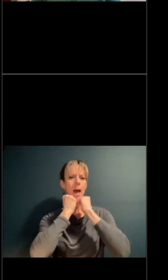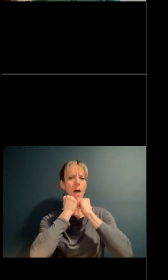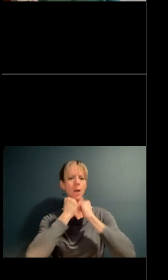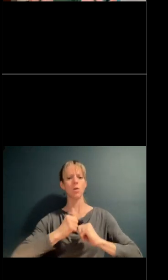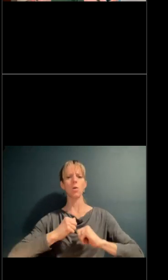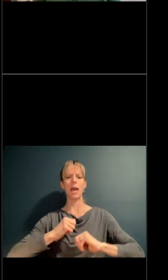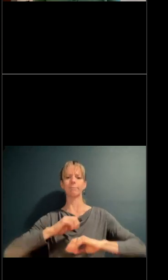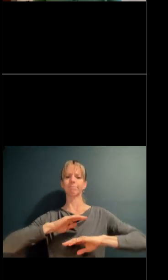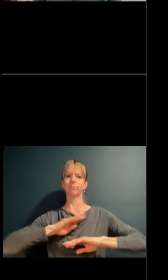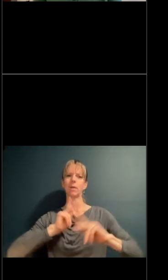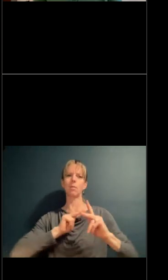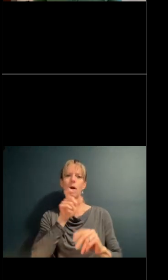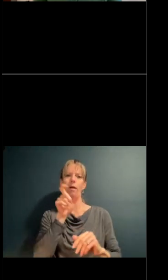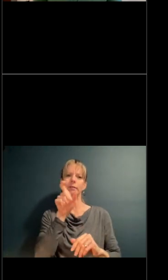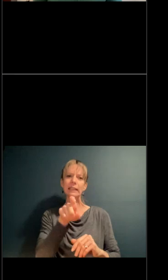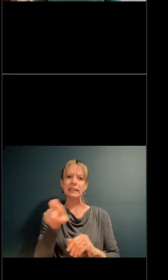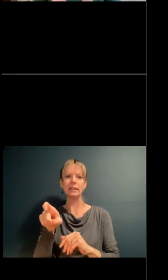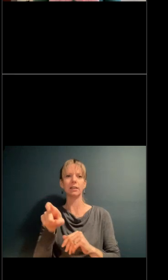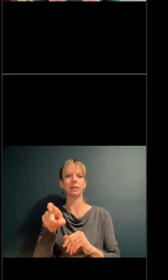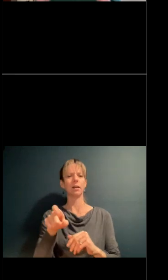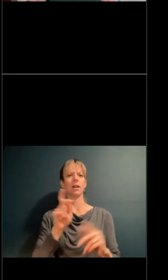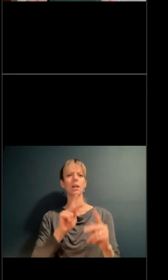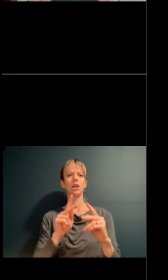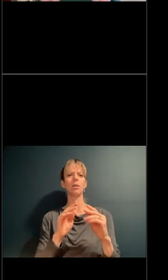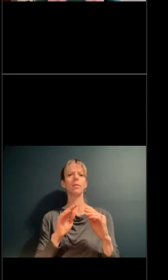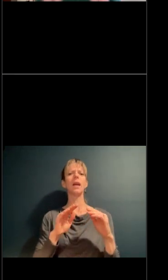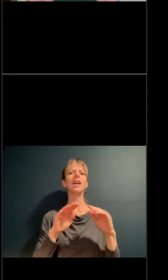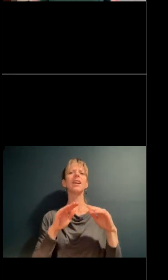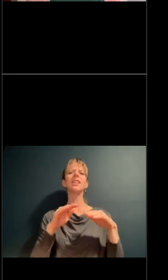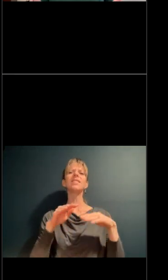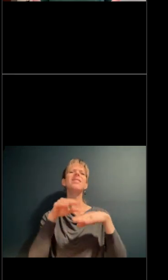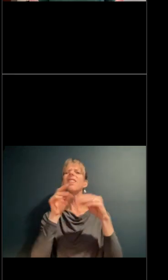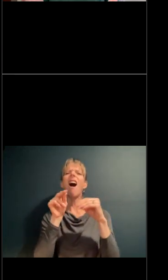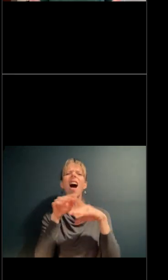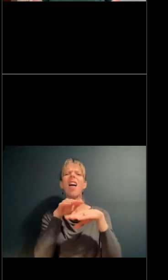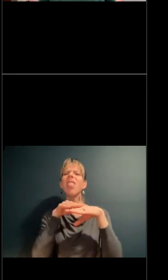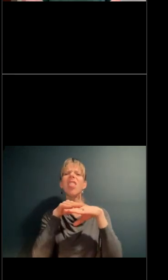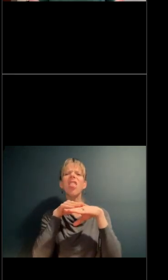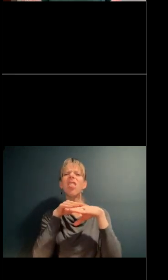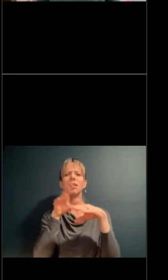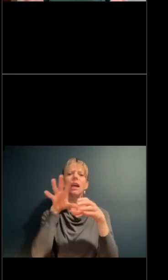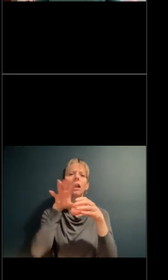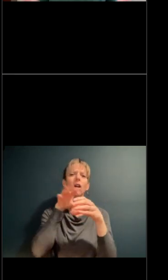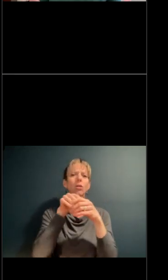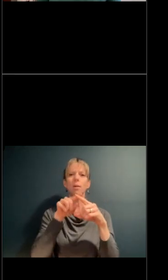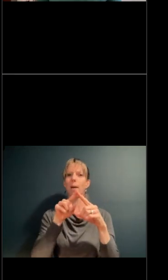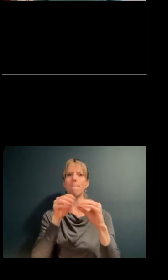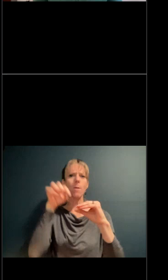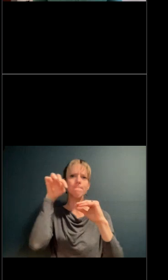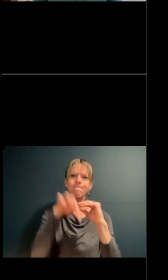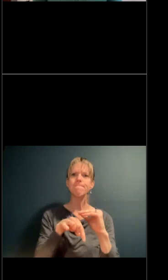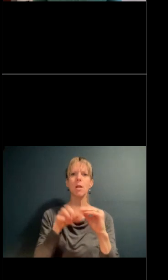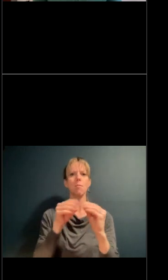Communities that move beyond the thin veneer of inclusion toward something deeper and fuller.